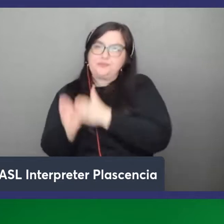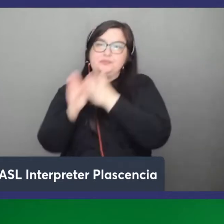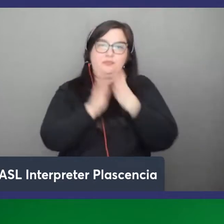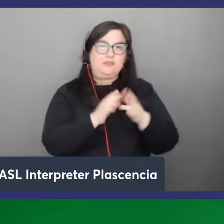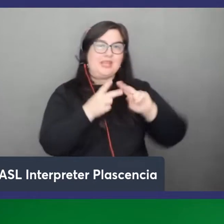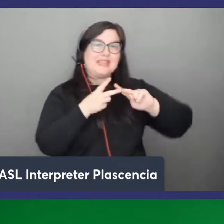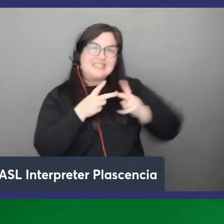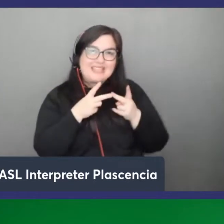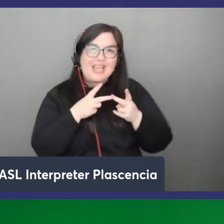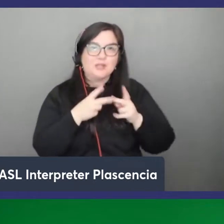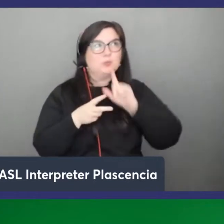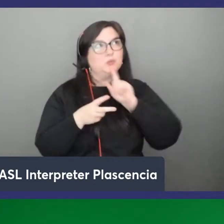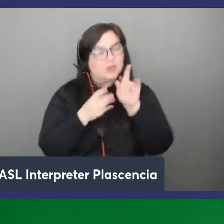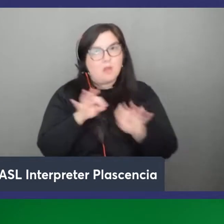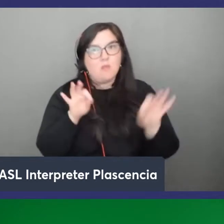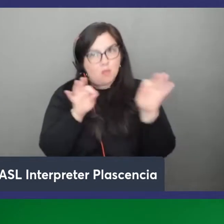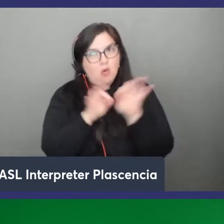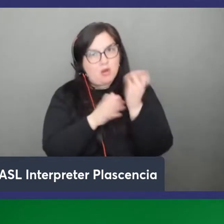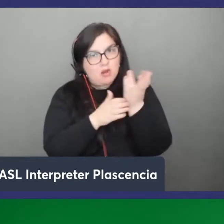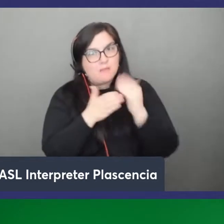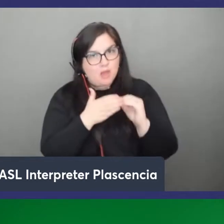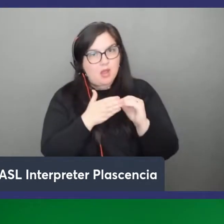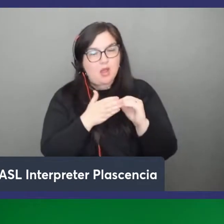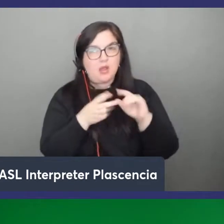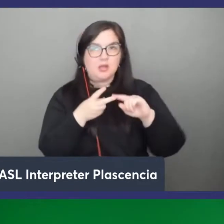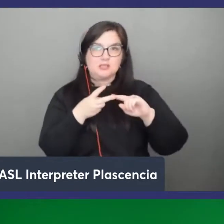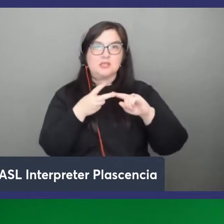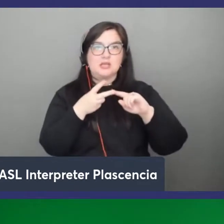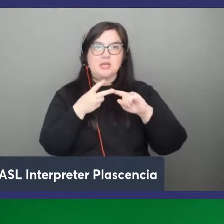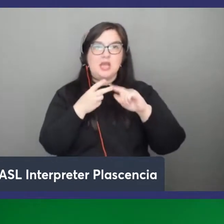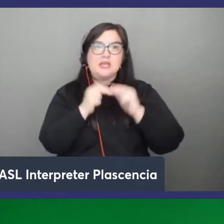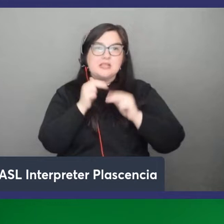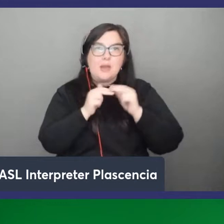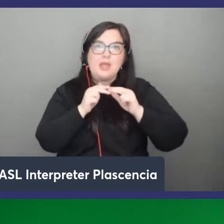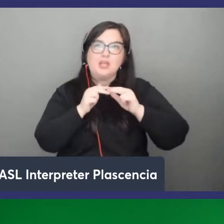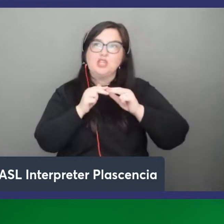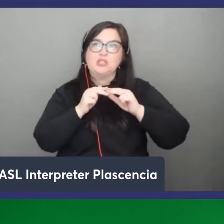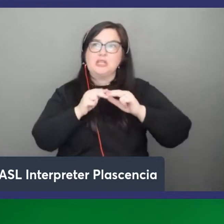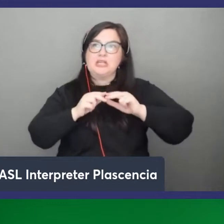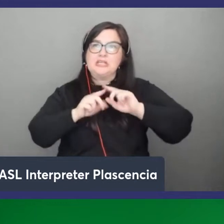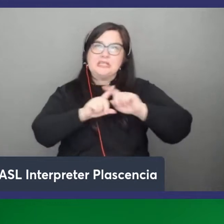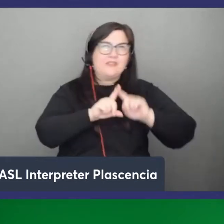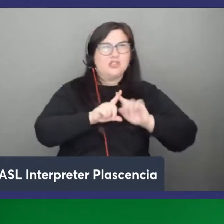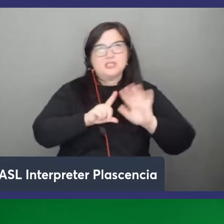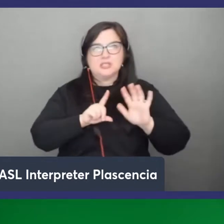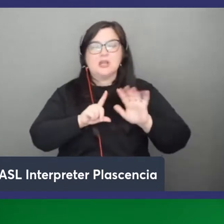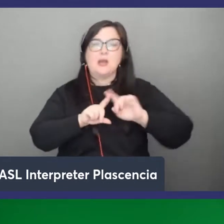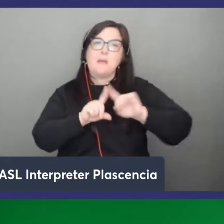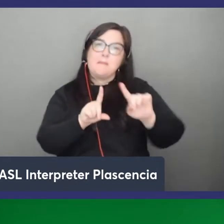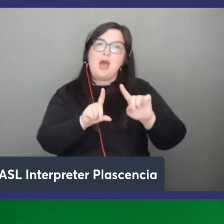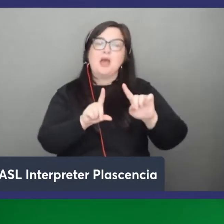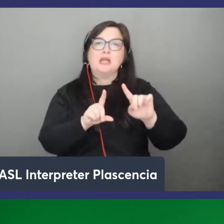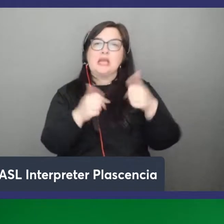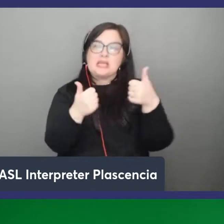and super important part of it, which is building underappreciated but important game backend features and services